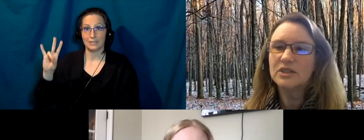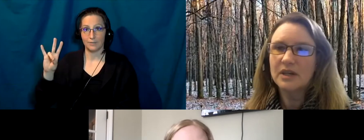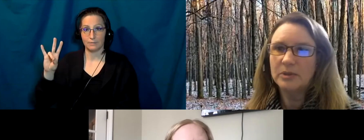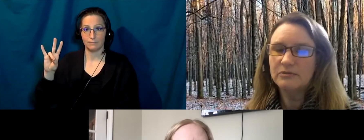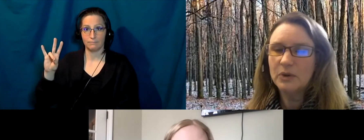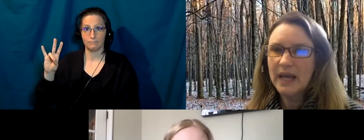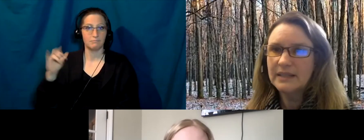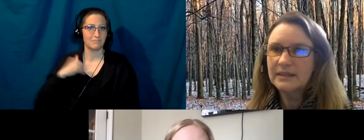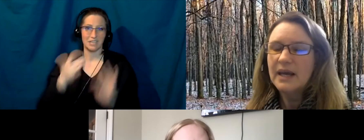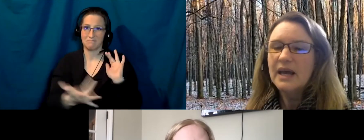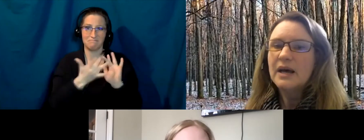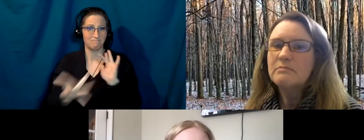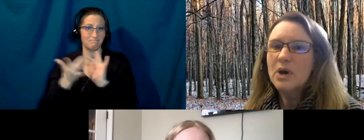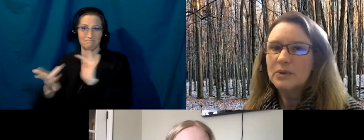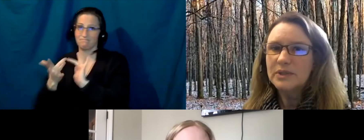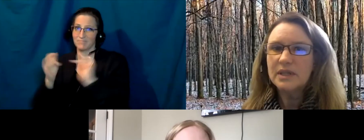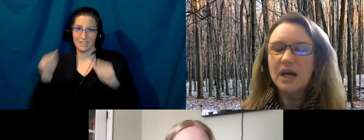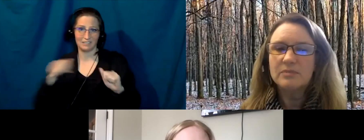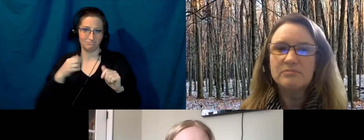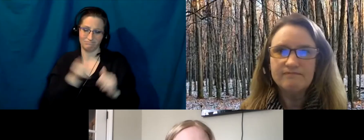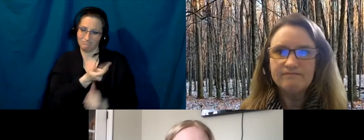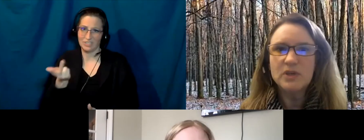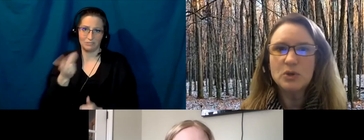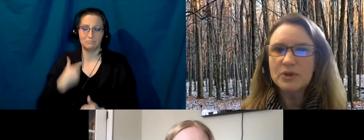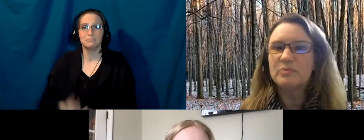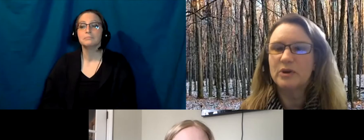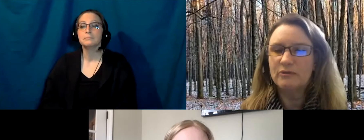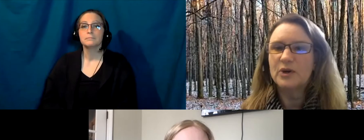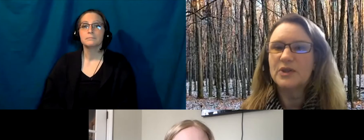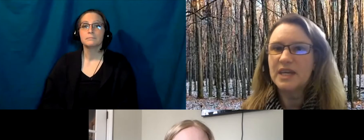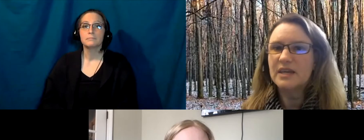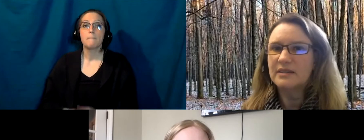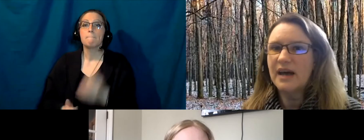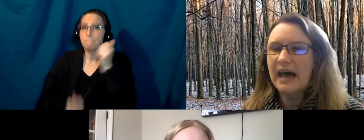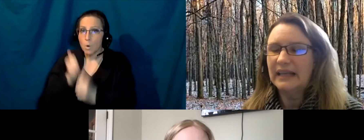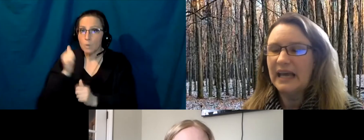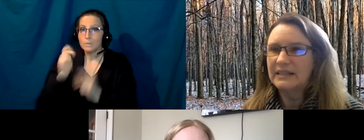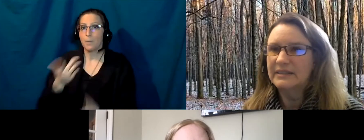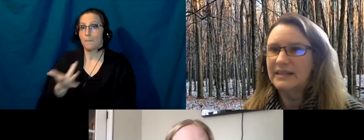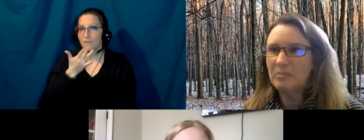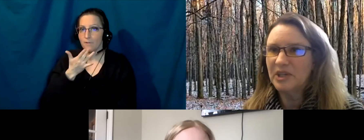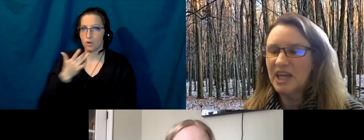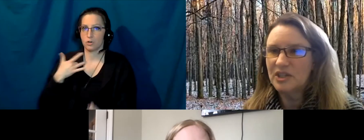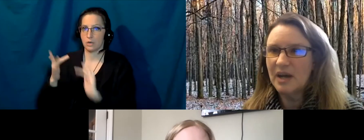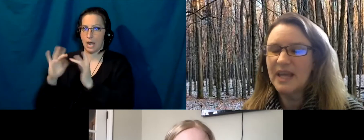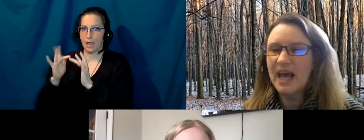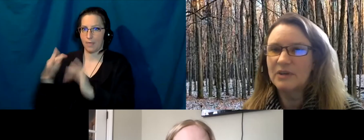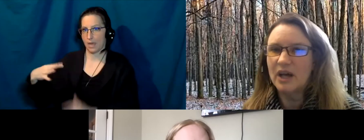a couple different ways. Most youth prefer the online application that we have and all the